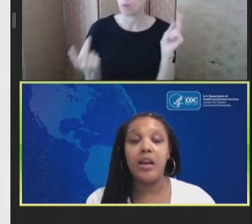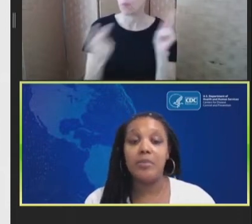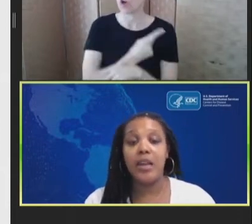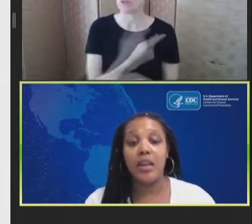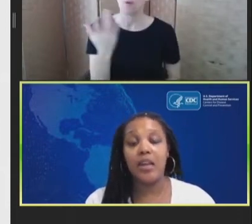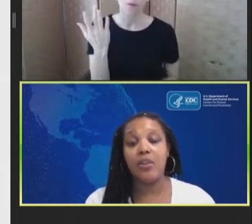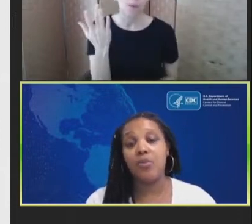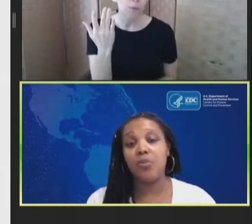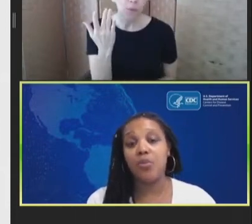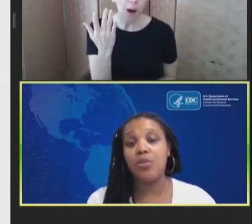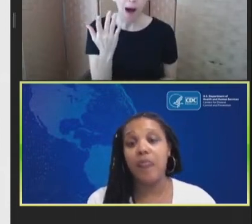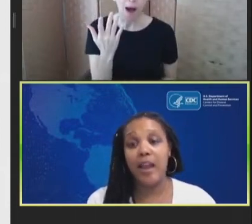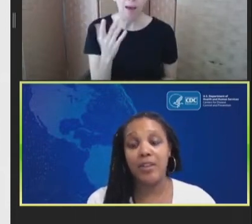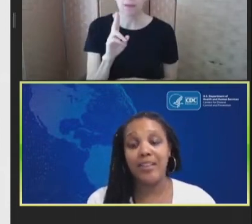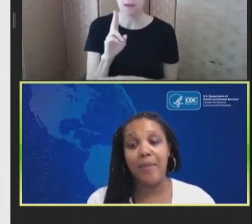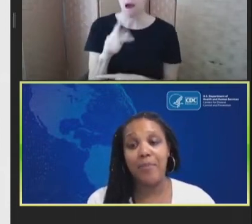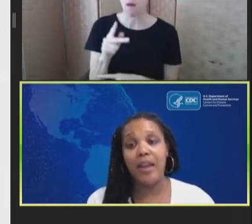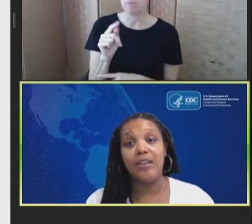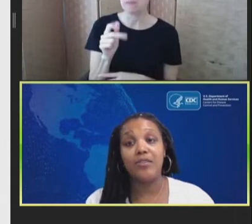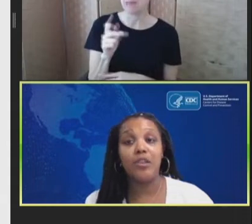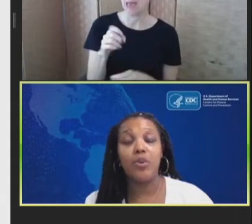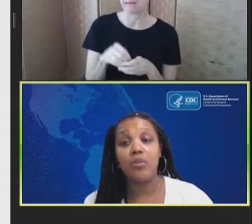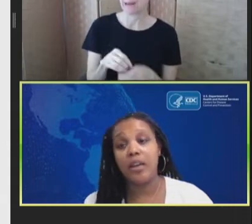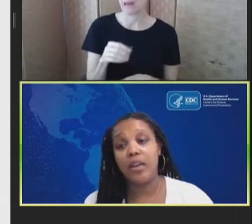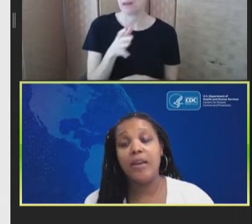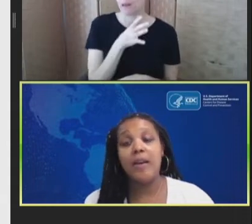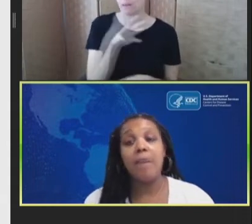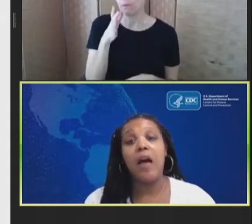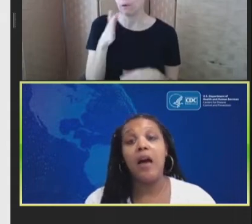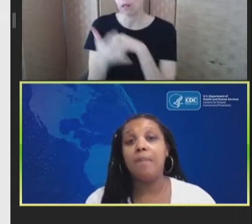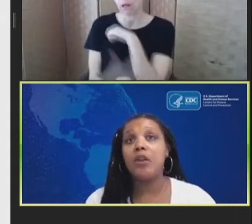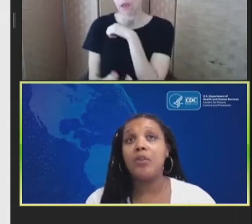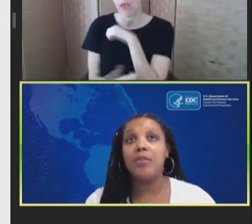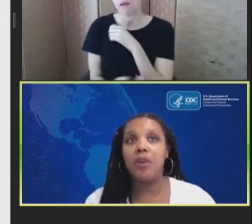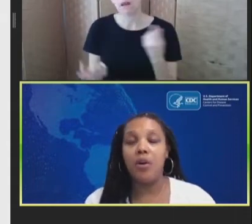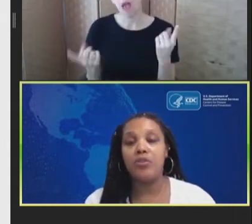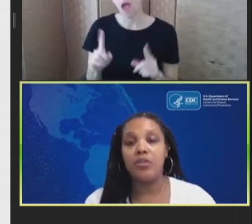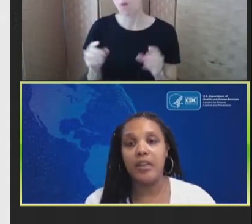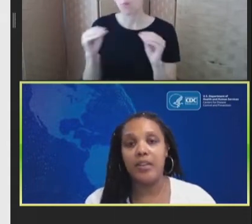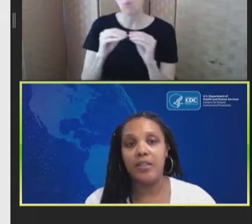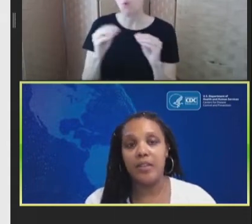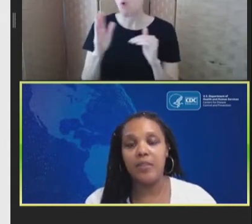uptake in rural counties happening at a slower rate? You know, but then also, like I said, I